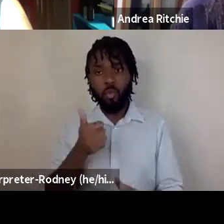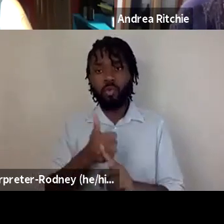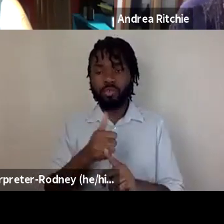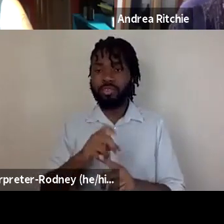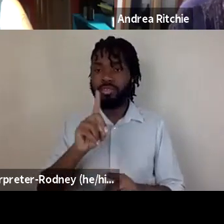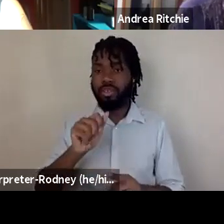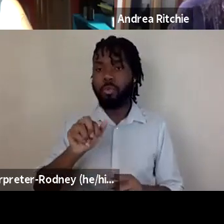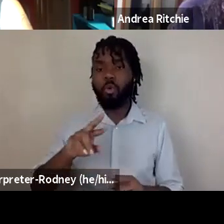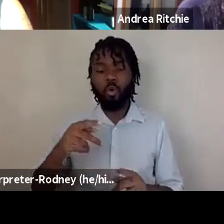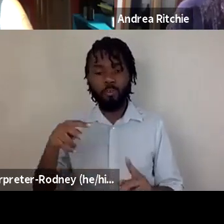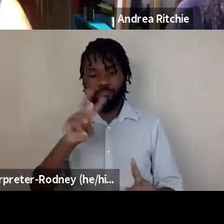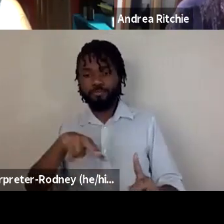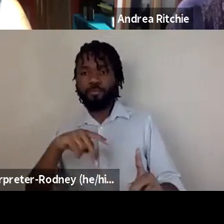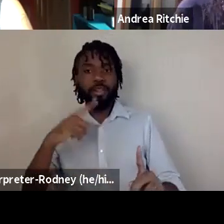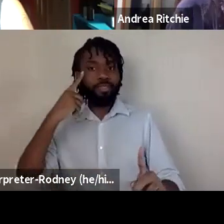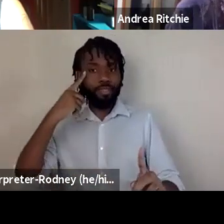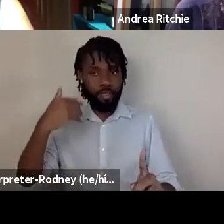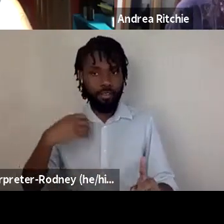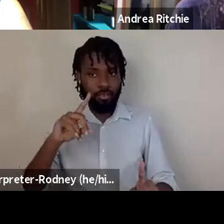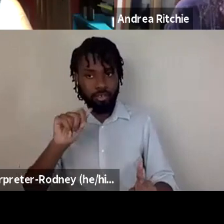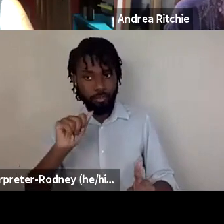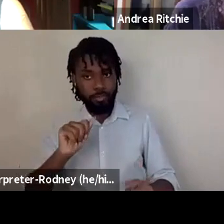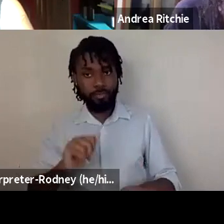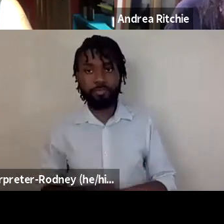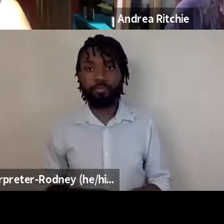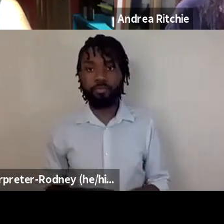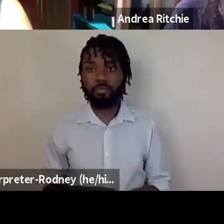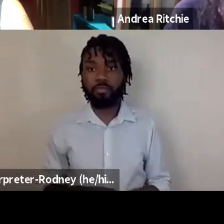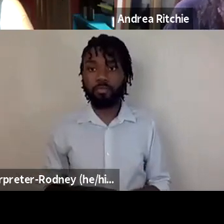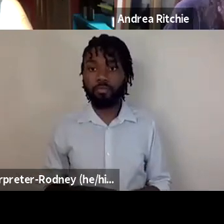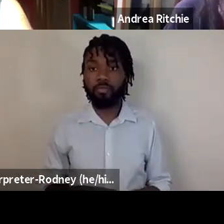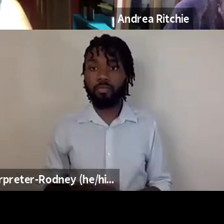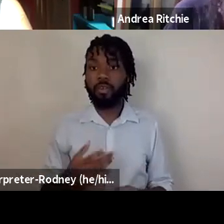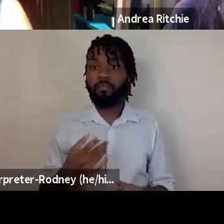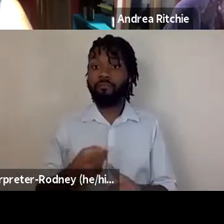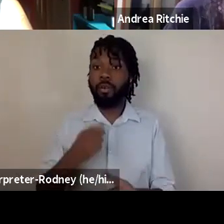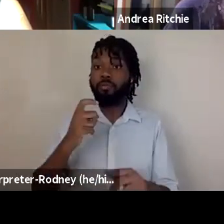based on stories about us that come from colonialism,